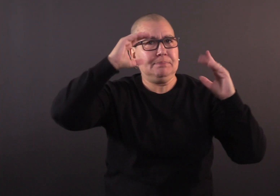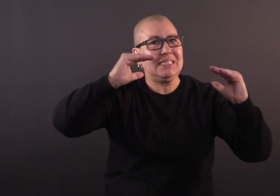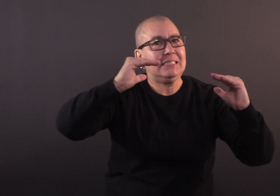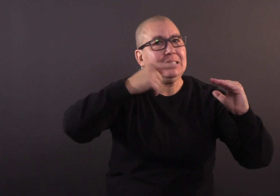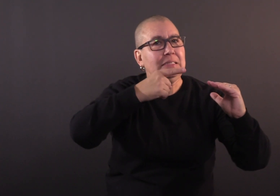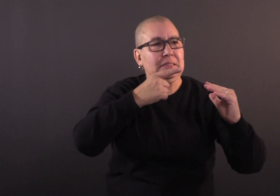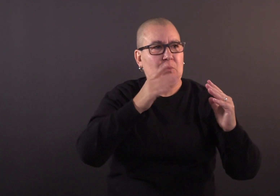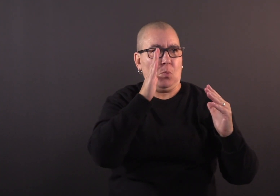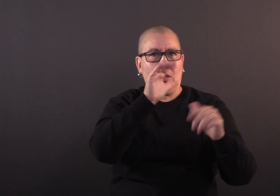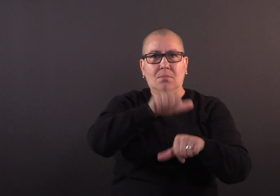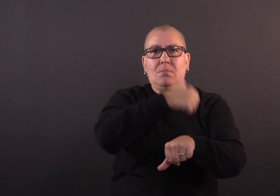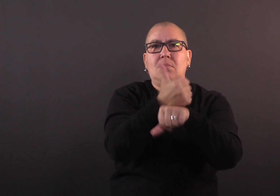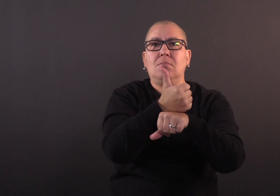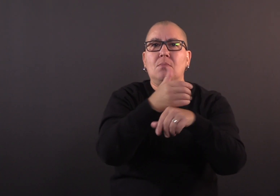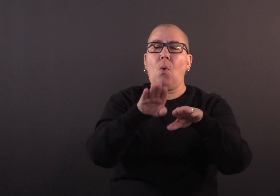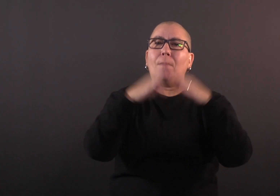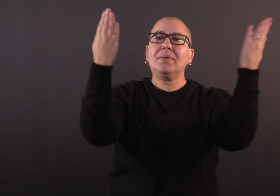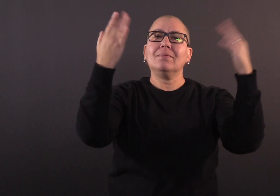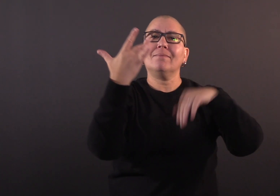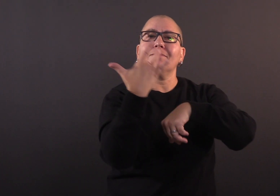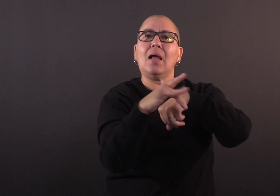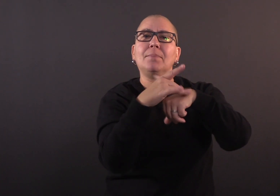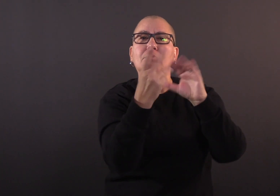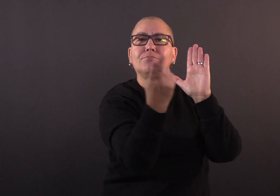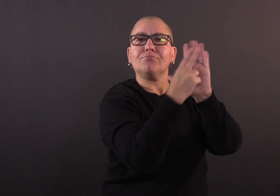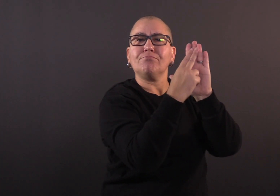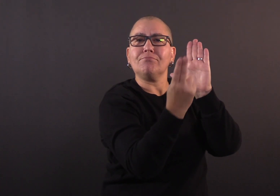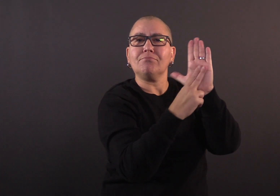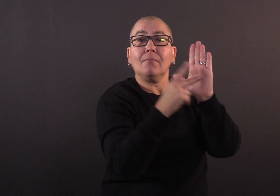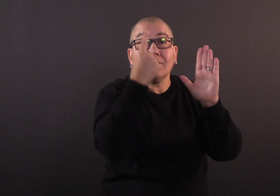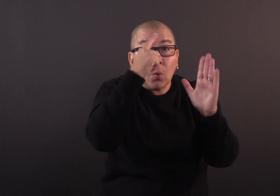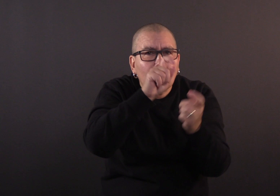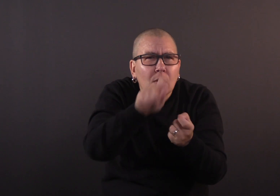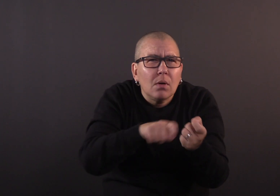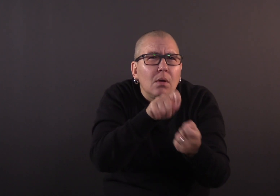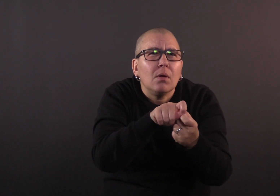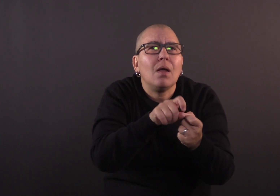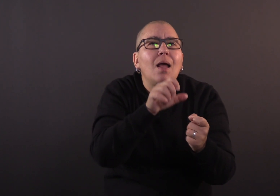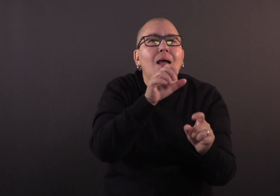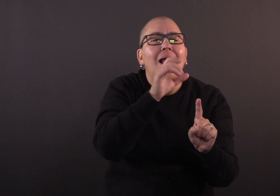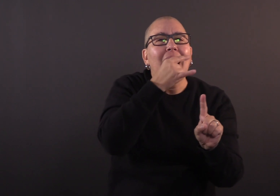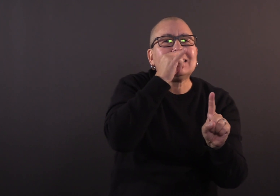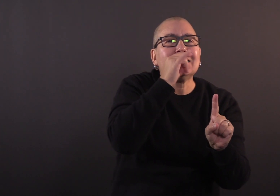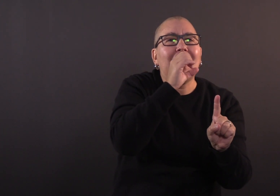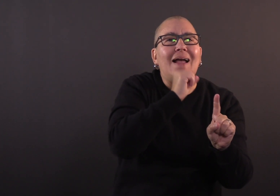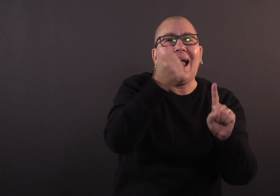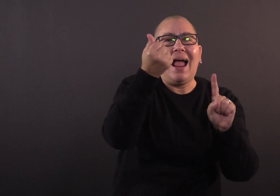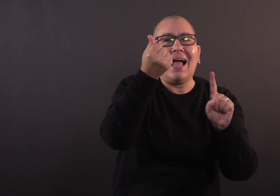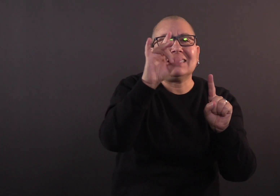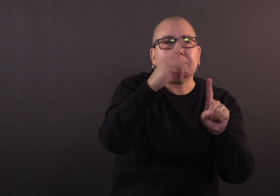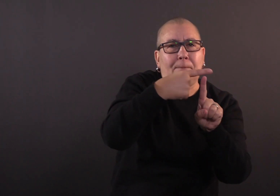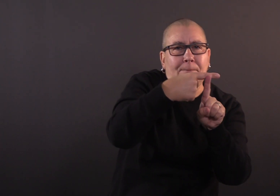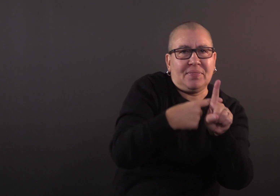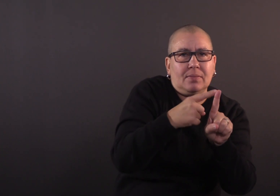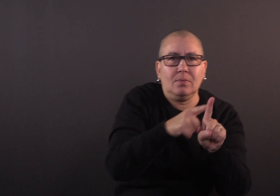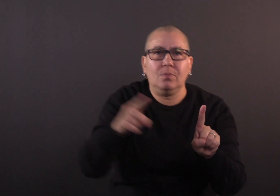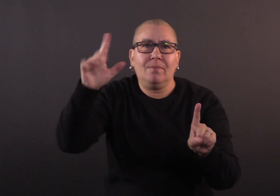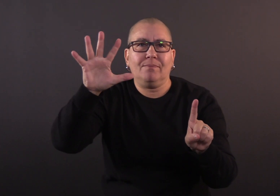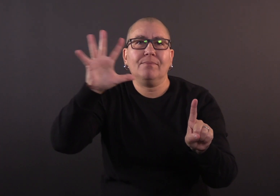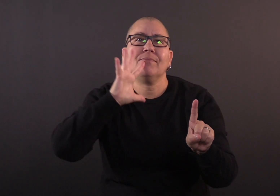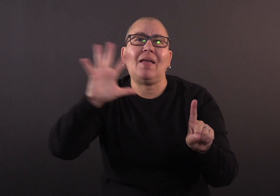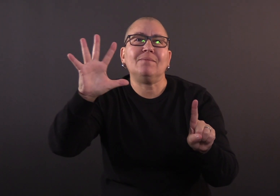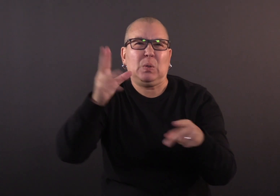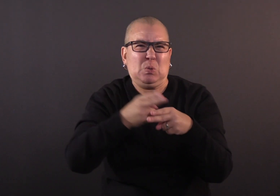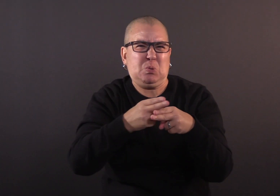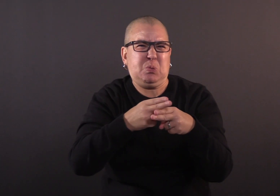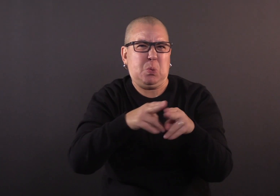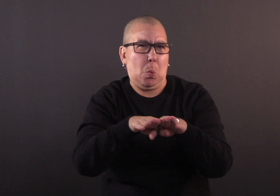tots as young as 18 months in the coming days. As for pediatricians, they’ve had to guess how